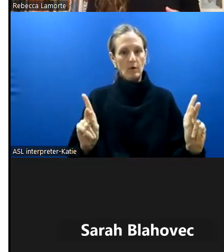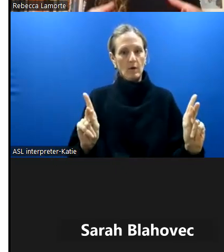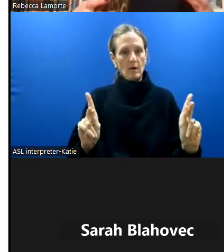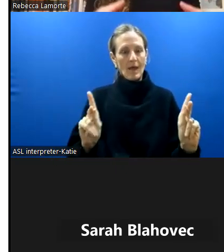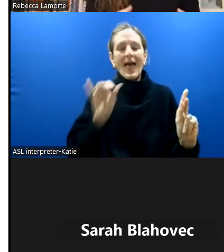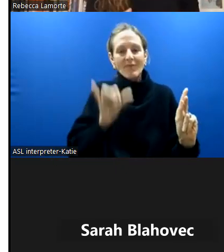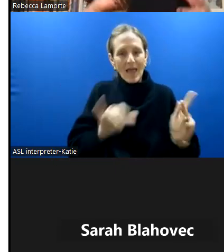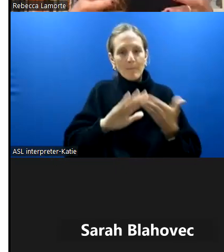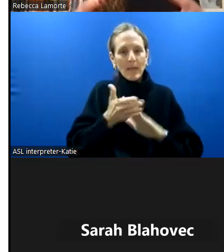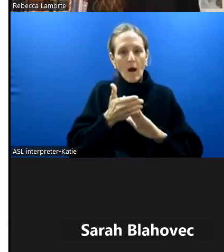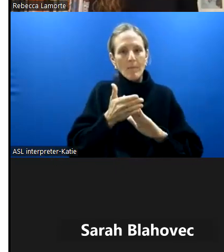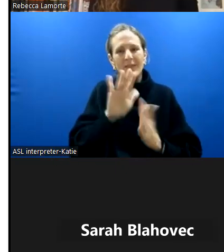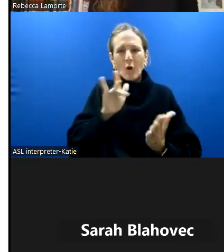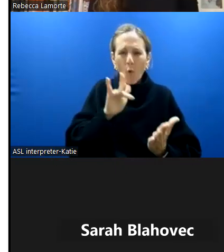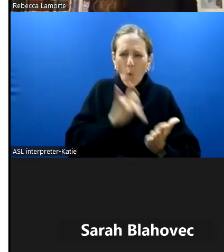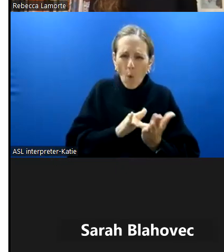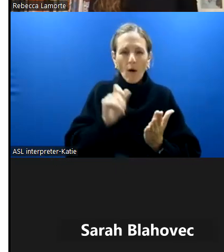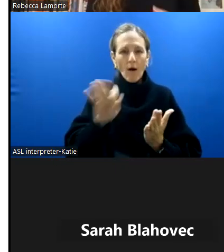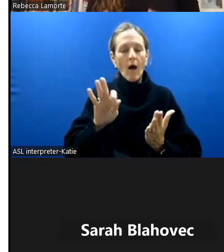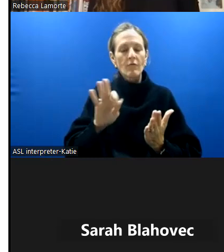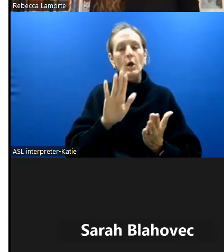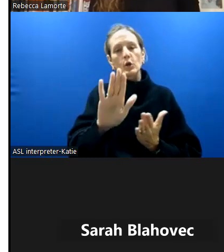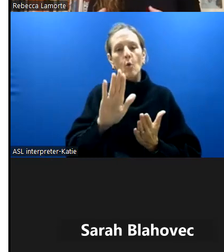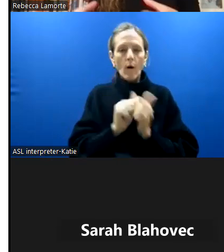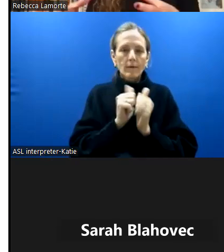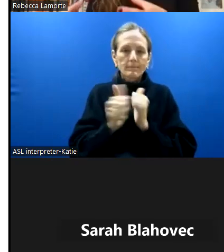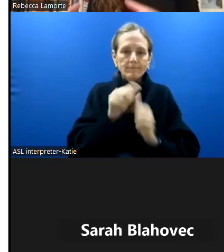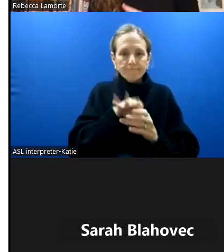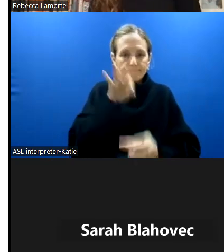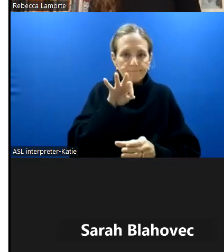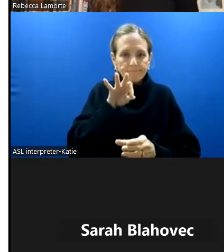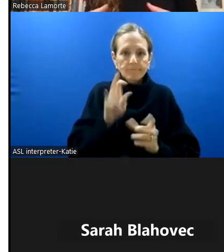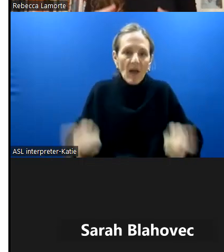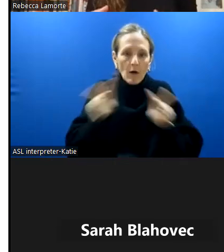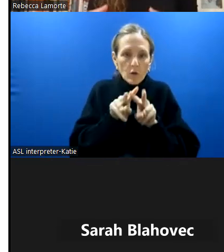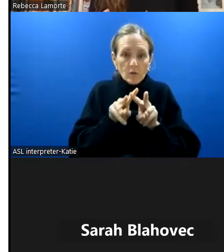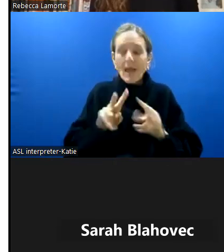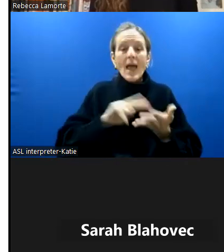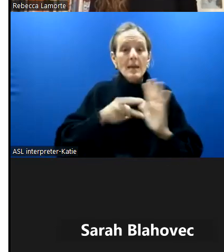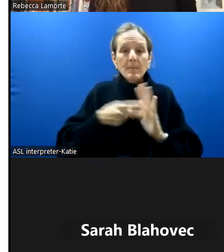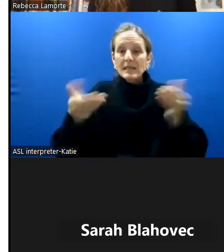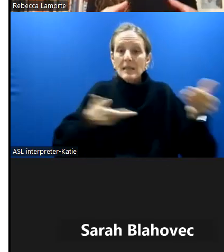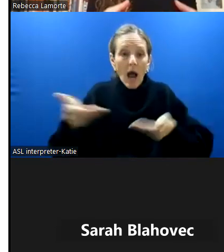It means running as a candidate with a disability, hiring people with disabilities as campaign staff,